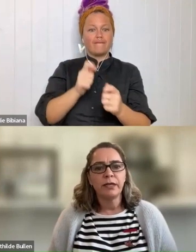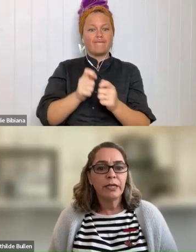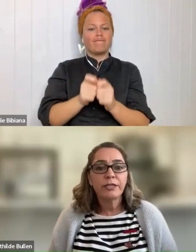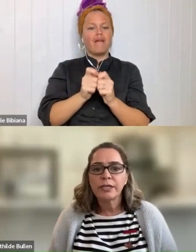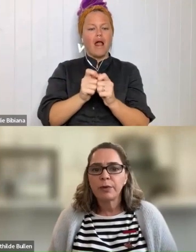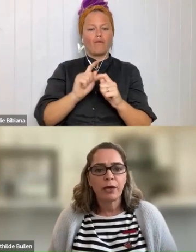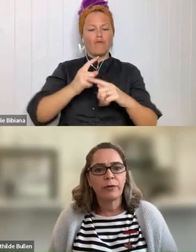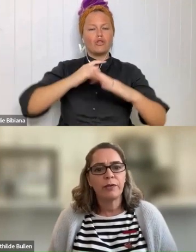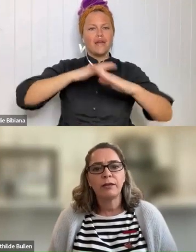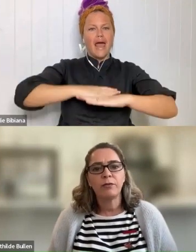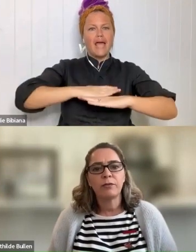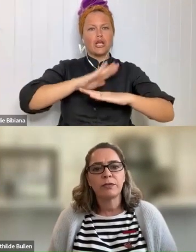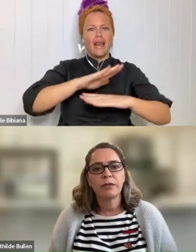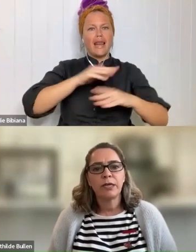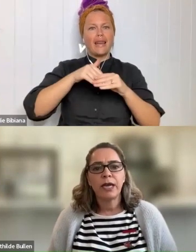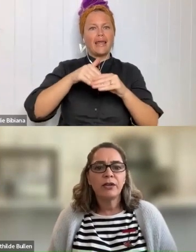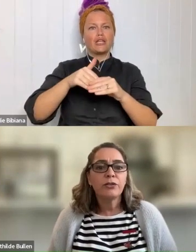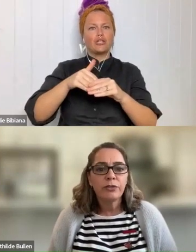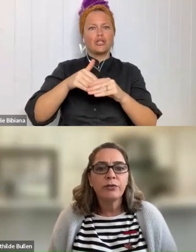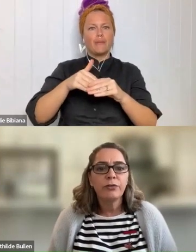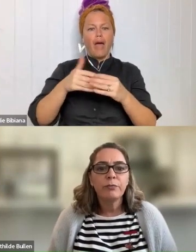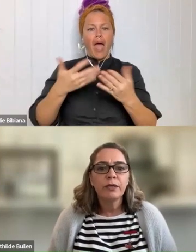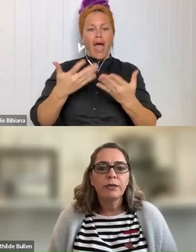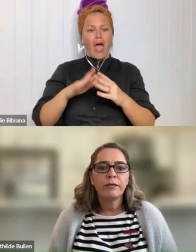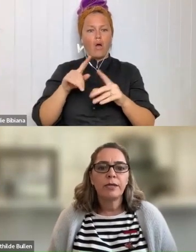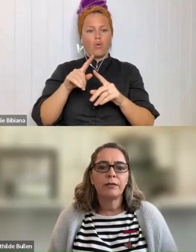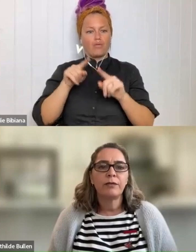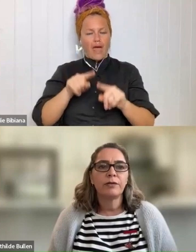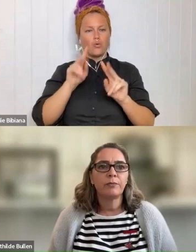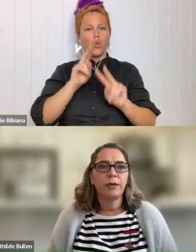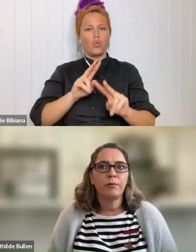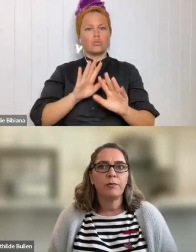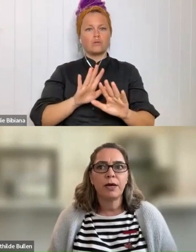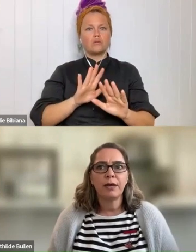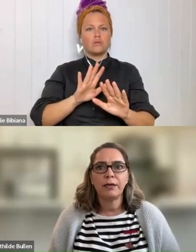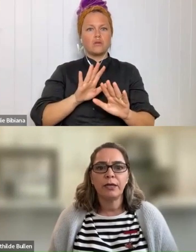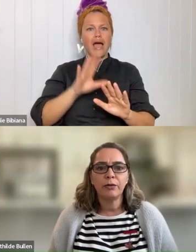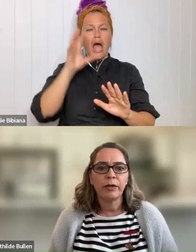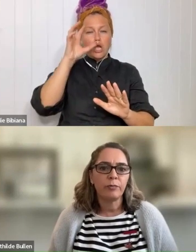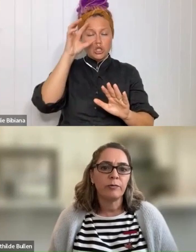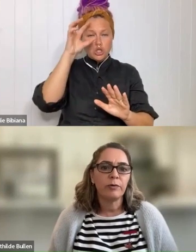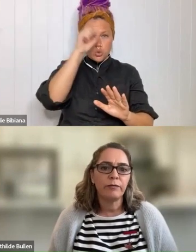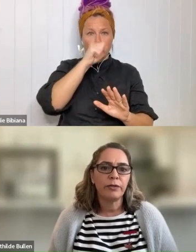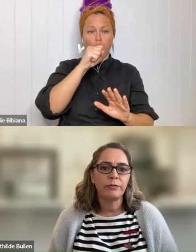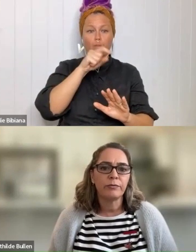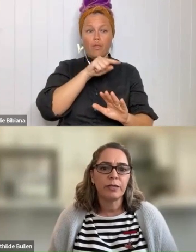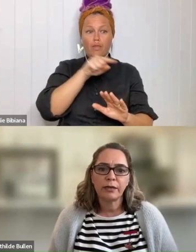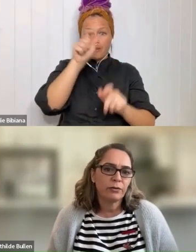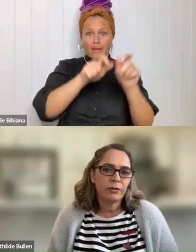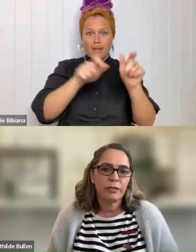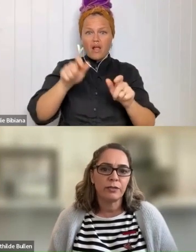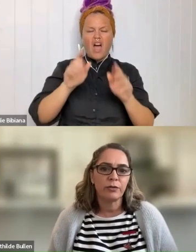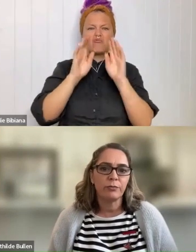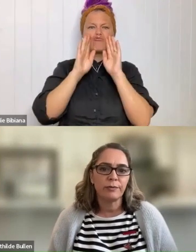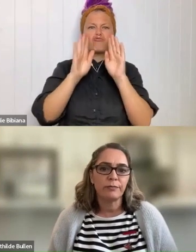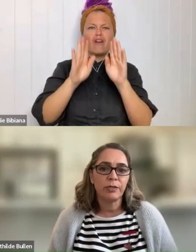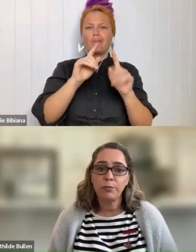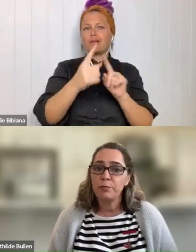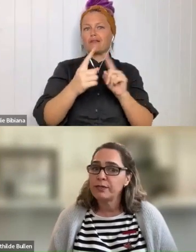leadership, however, that looks and assume that those people are incredible individuals that can do these jobs. You'd be